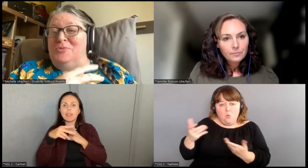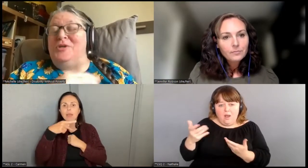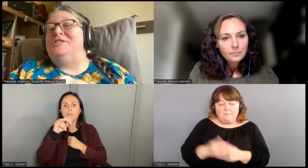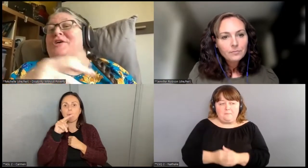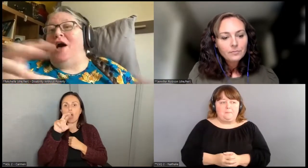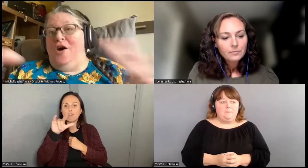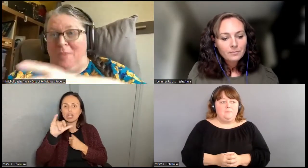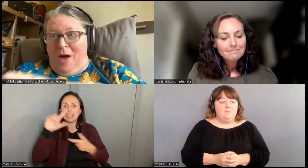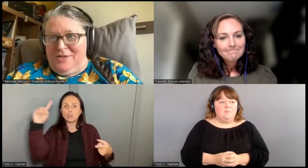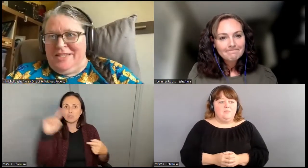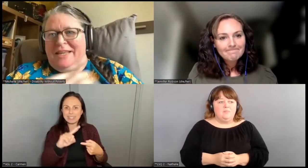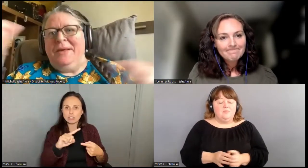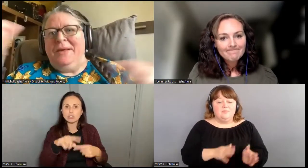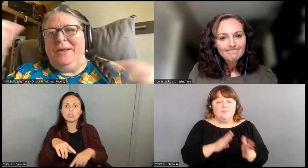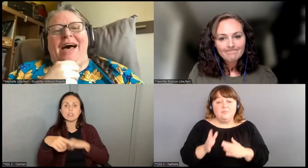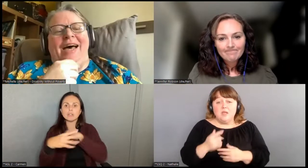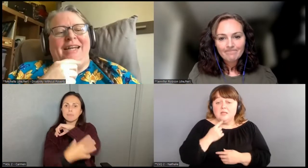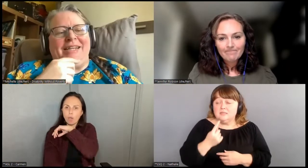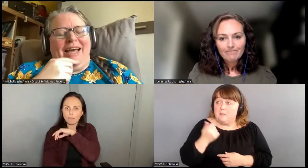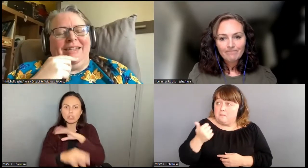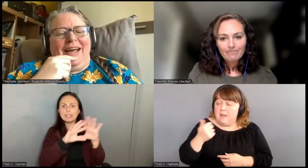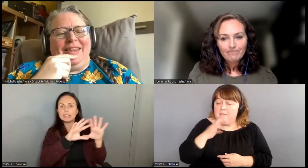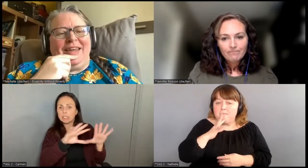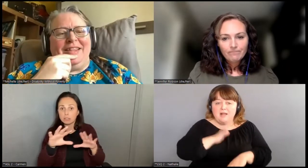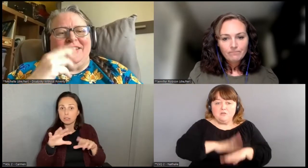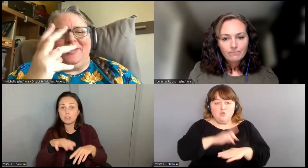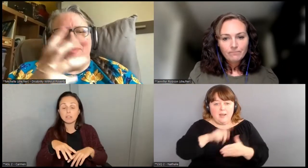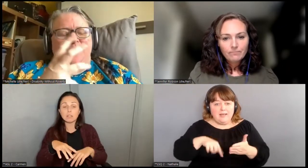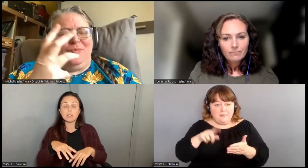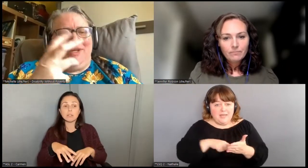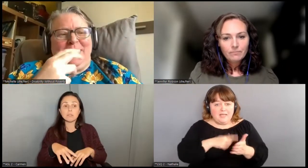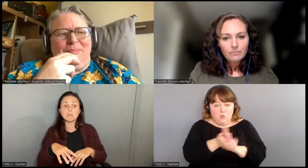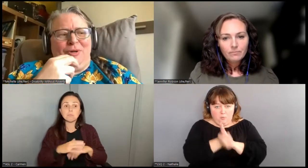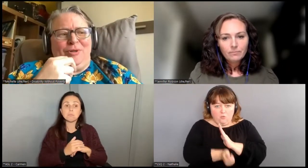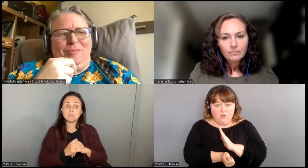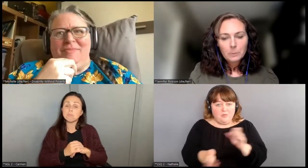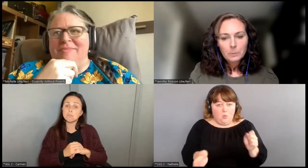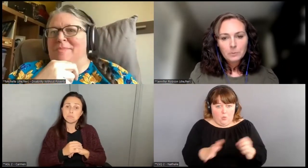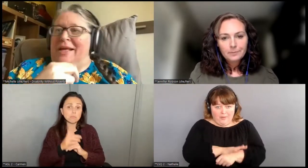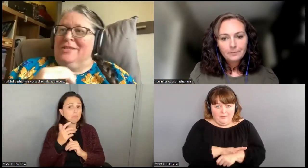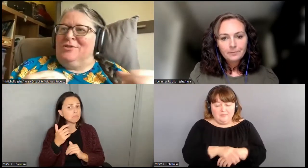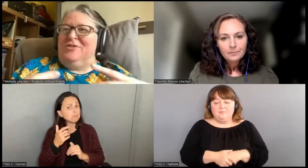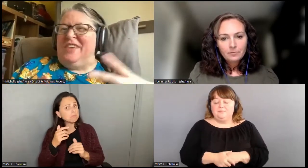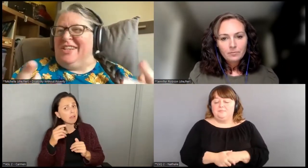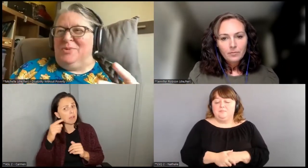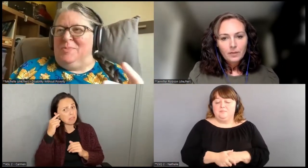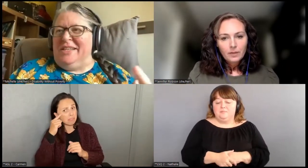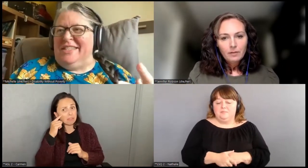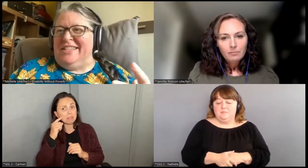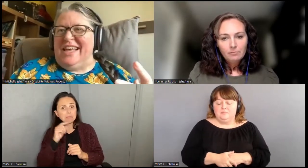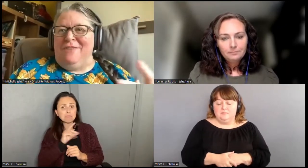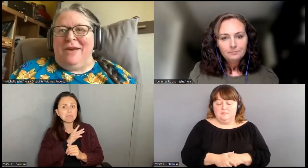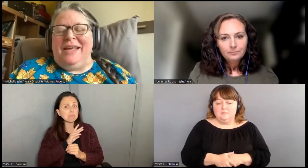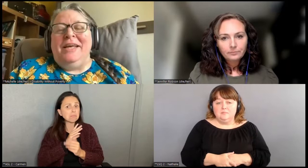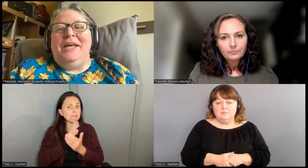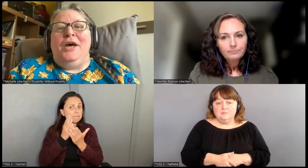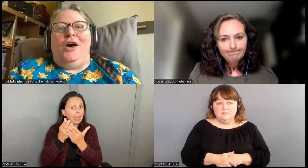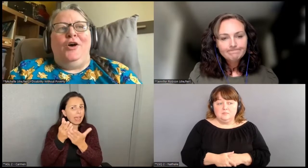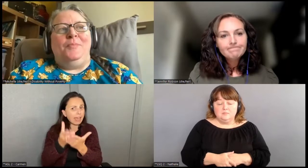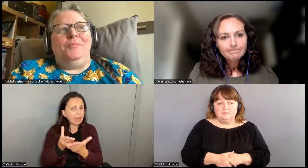WORDS OF POVERTY. I THINK THERE'S SOME REALLY IMPORTANT ---LIKE SORT OF FACTUAL PIECES THERE,